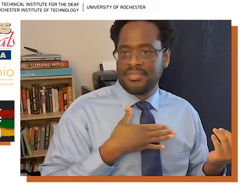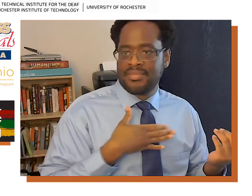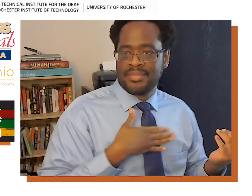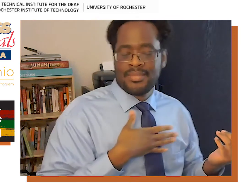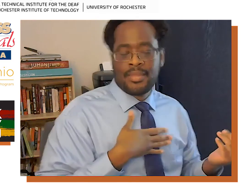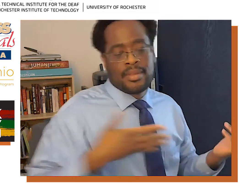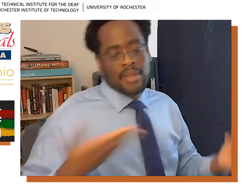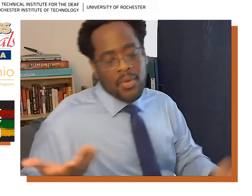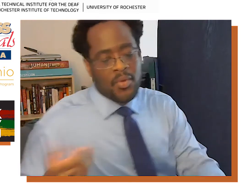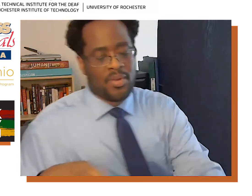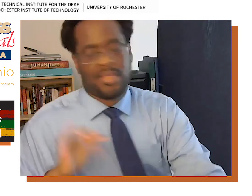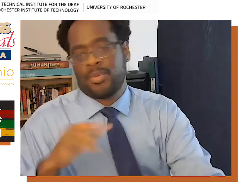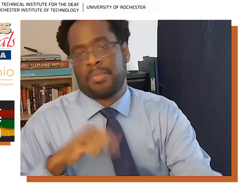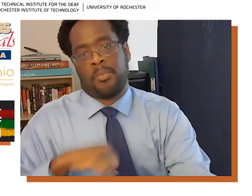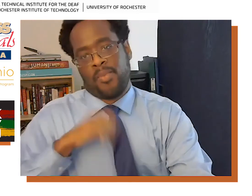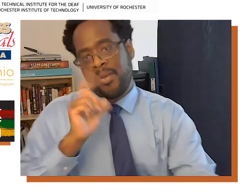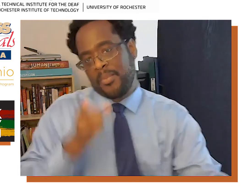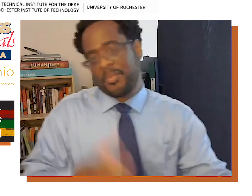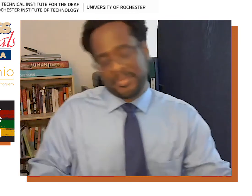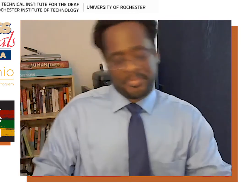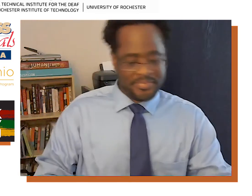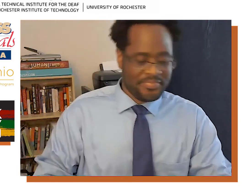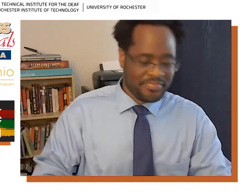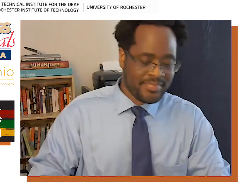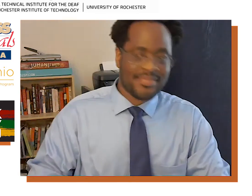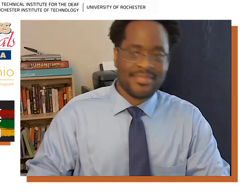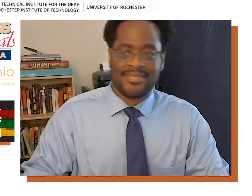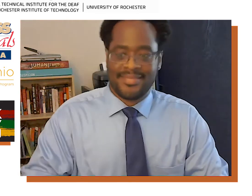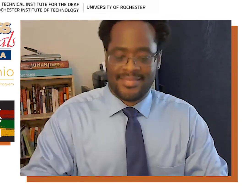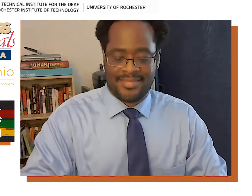but it was mine. I won it, so that was a very proud moment for me...